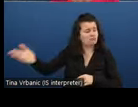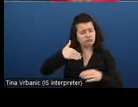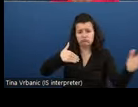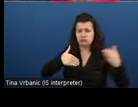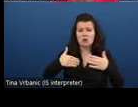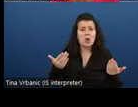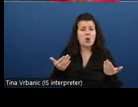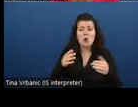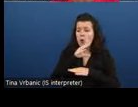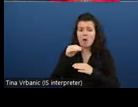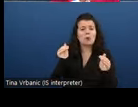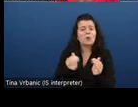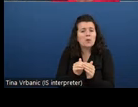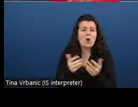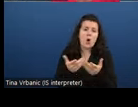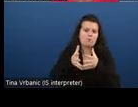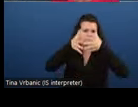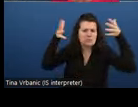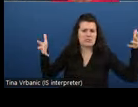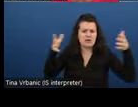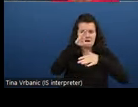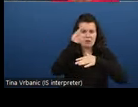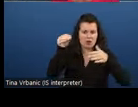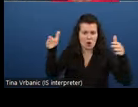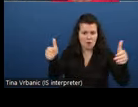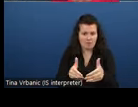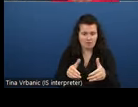but also companies who are just starting on their sustainability journey, really want